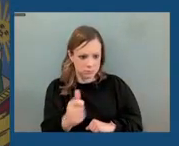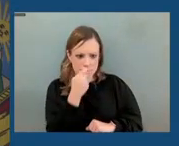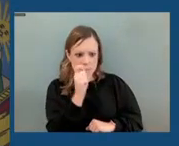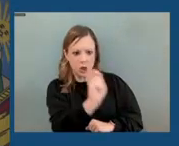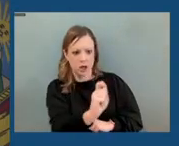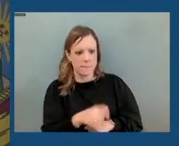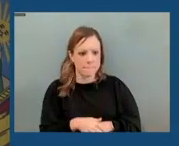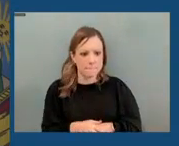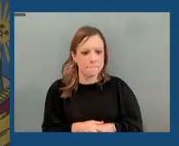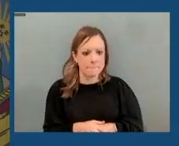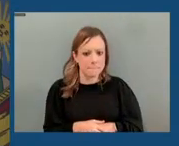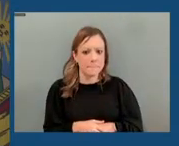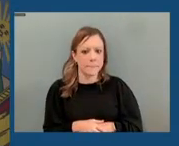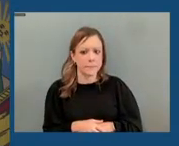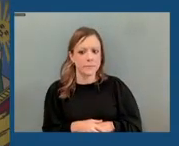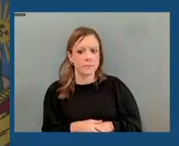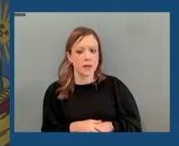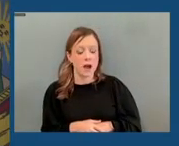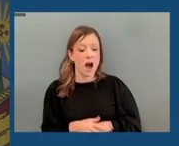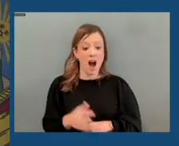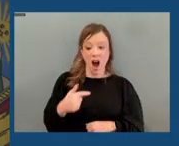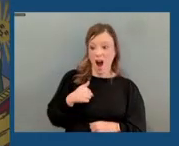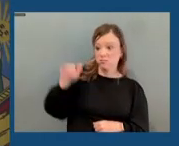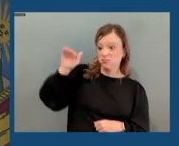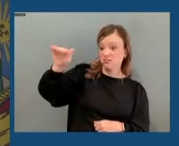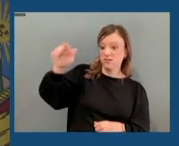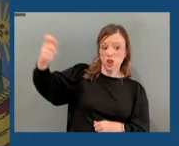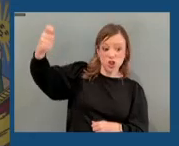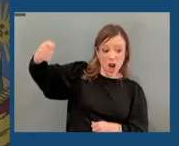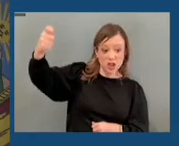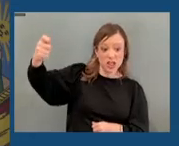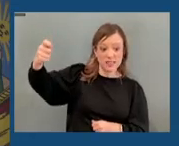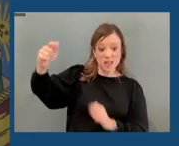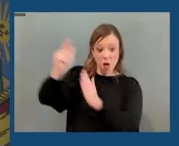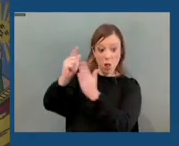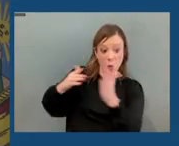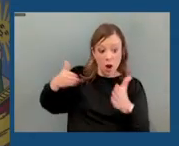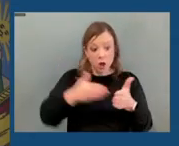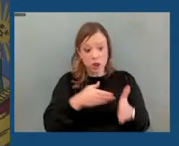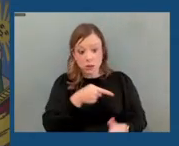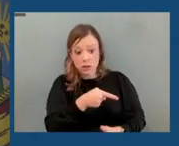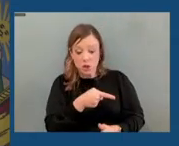you know, I'm looking to judges and prosecutors to do the right thing. We have changed bail laws.